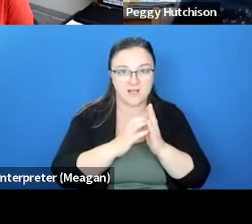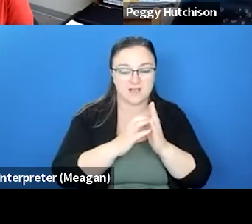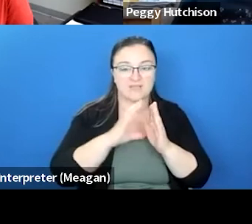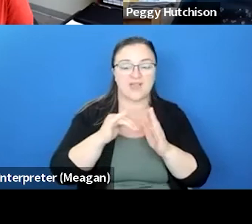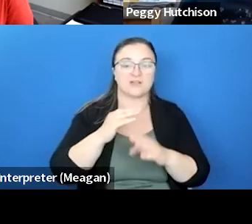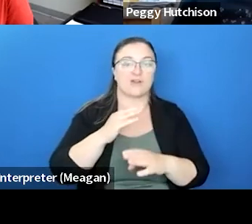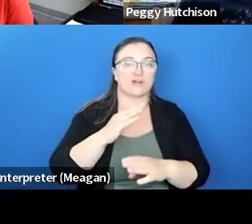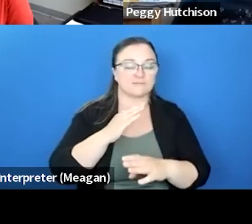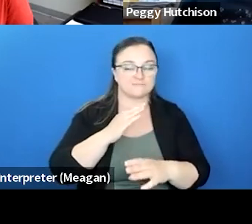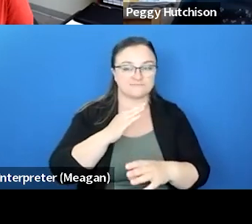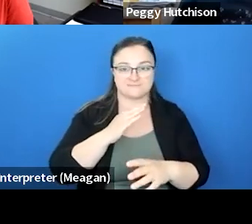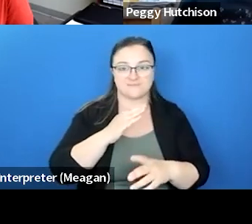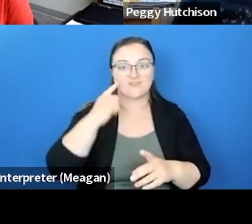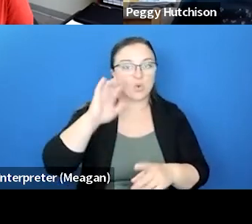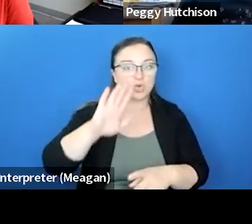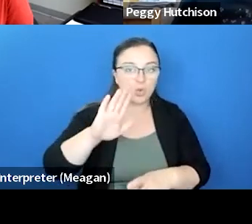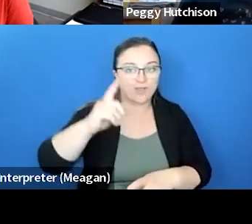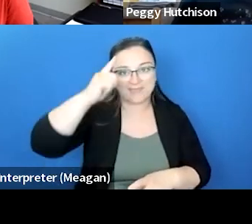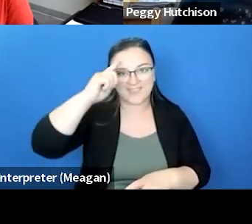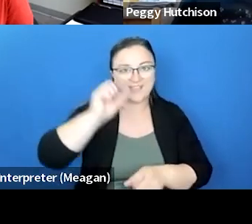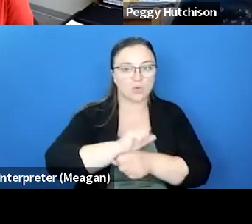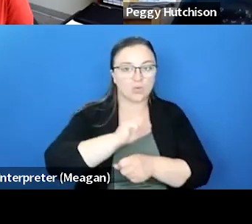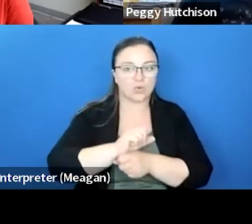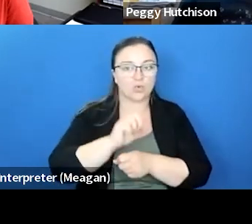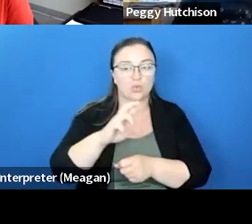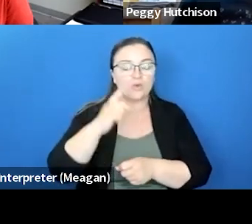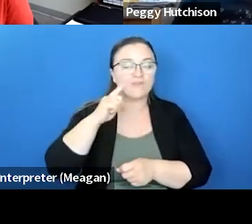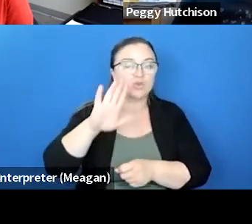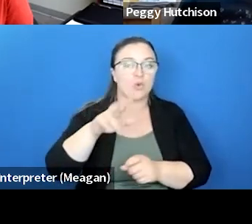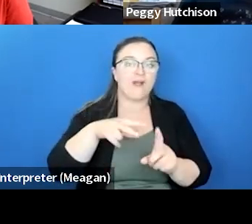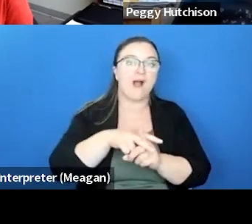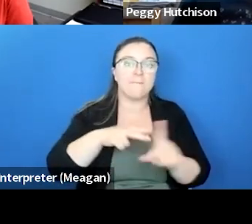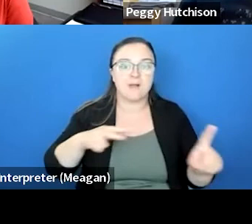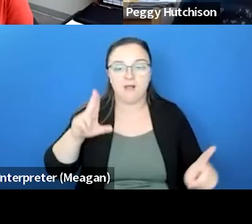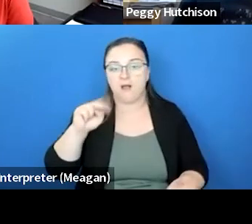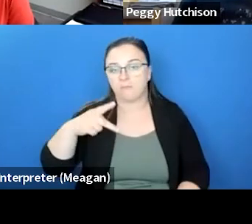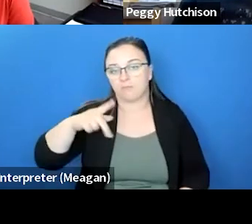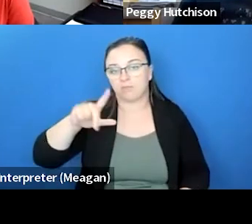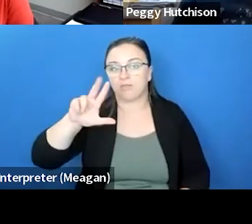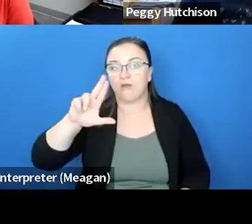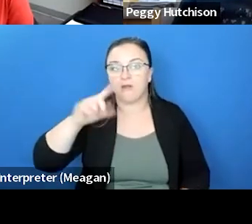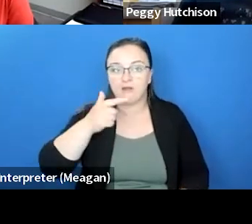thinking work or for your unplugged work, if you will, you're not answering emails, you're not doing other things that